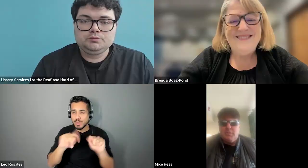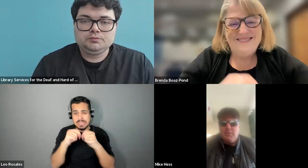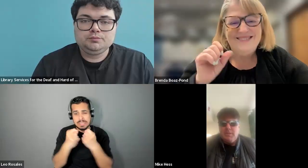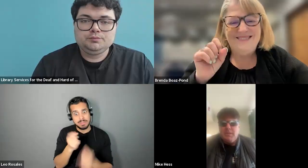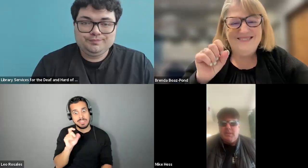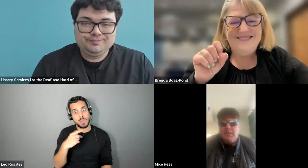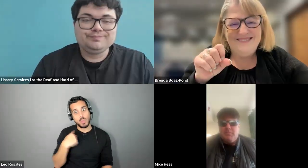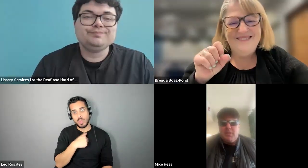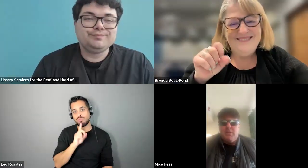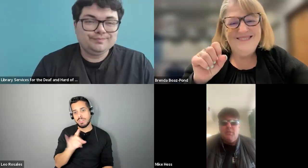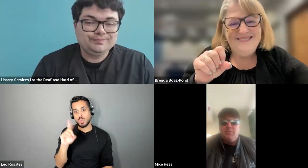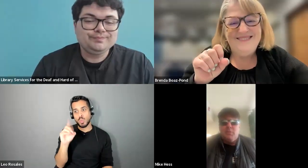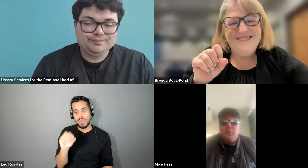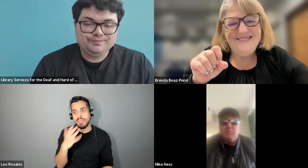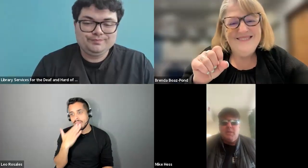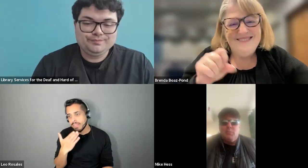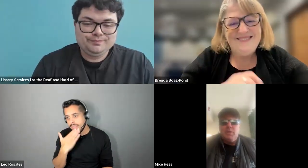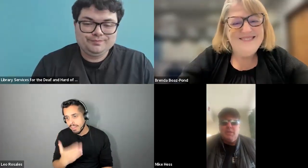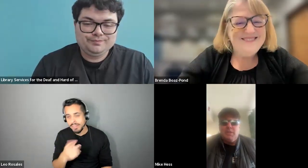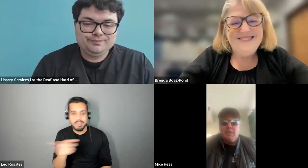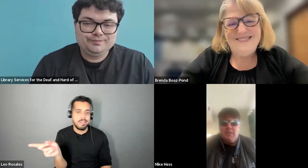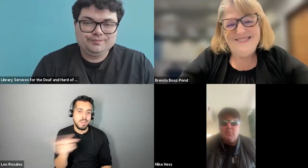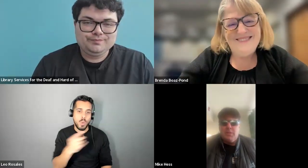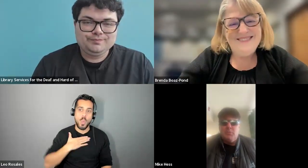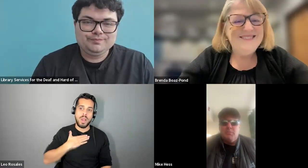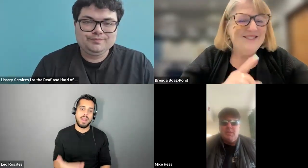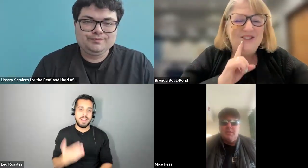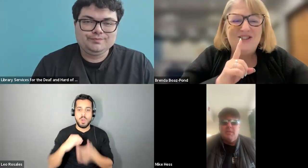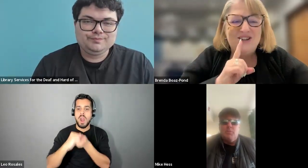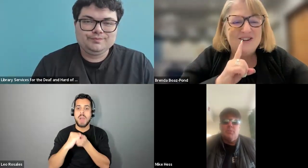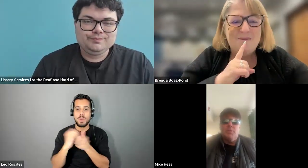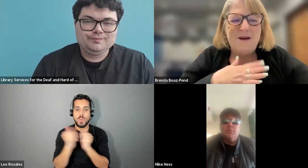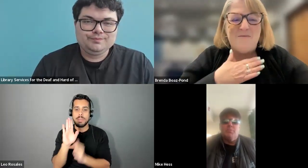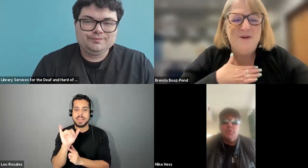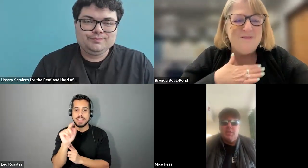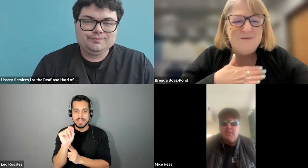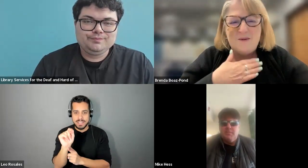So, um... thank you for being willing to collaborate with BIT. We really do appreciate it.